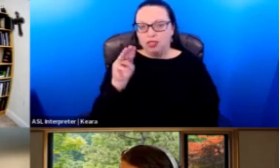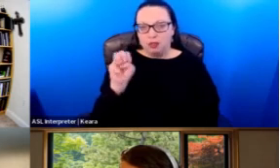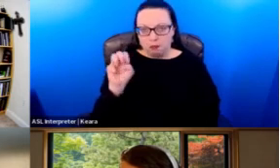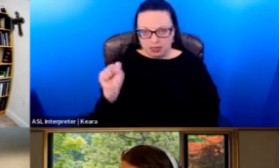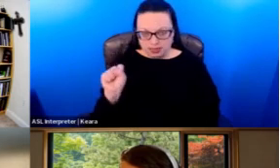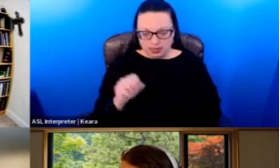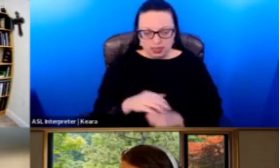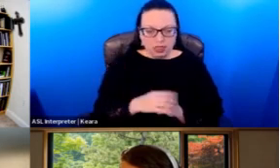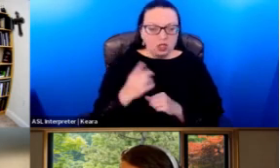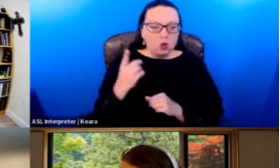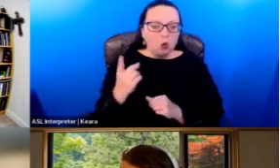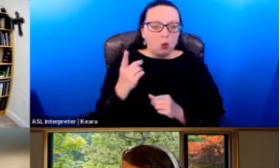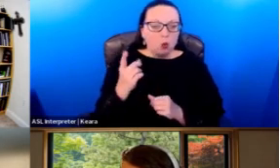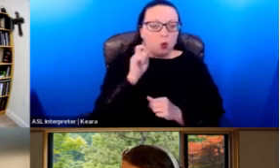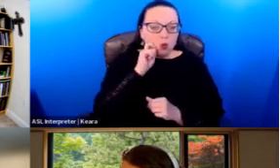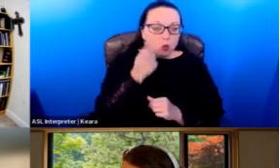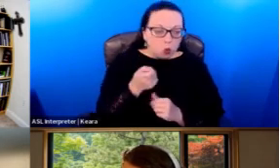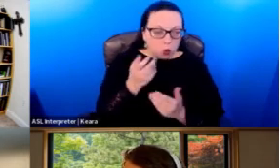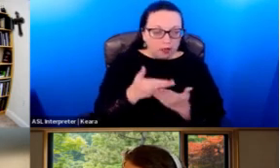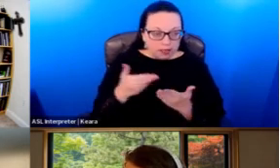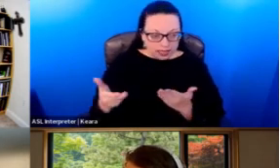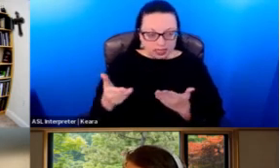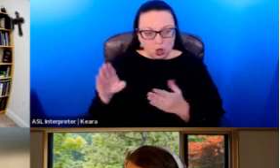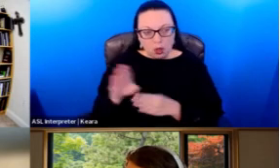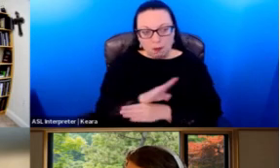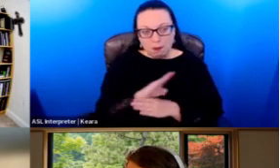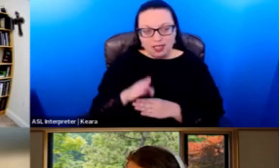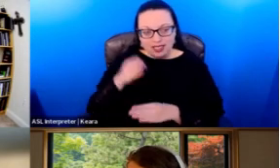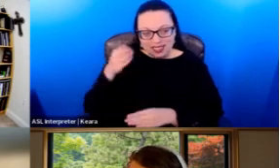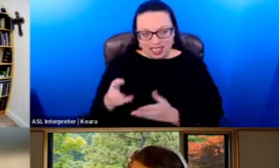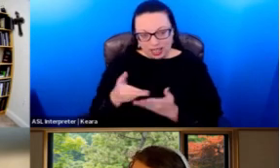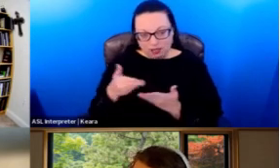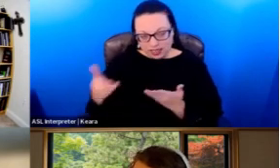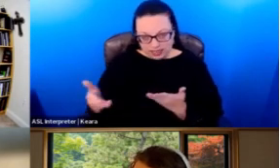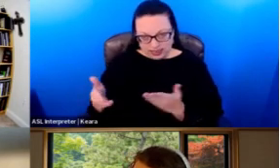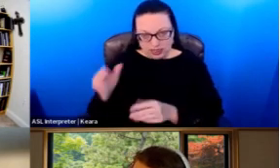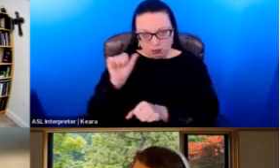getting a lot of traction on are The Business Side of Things: Employment and Brain Injury